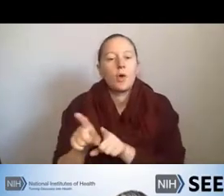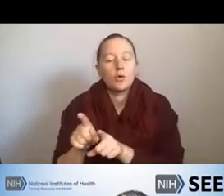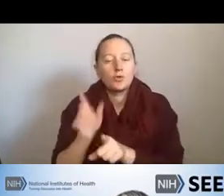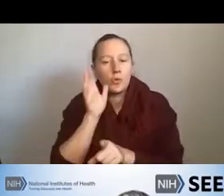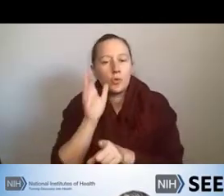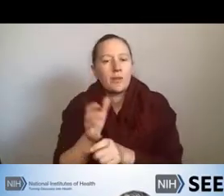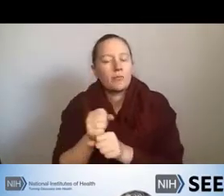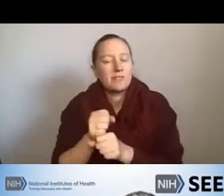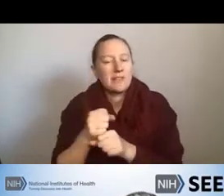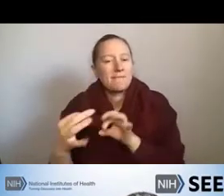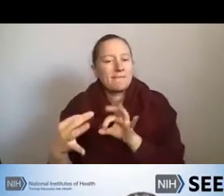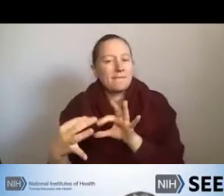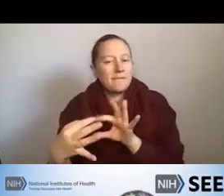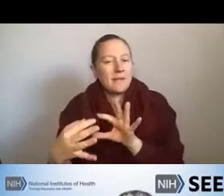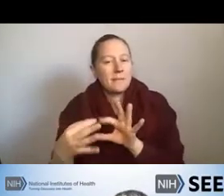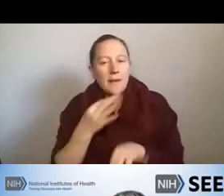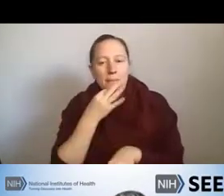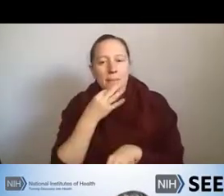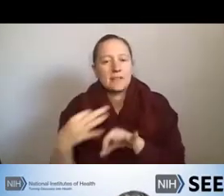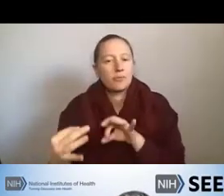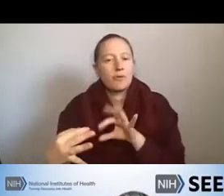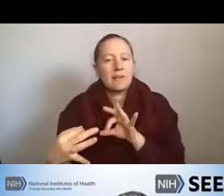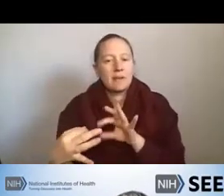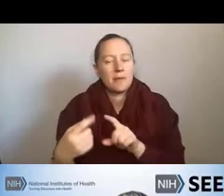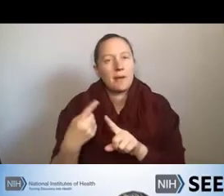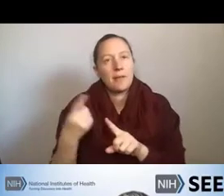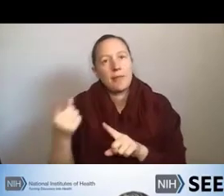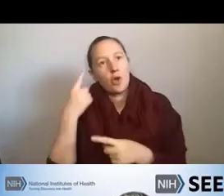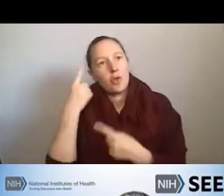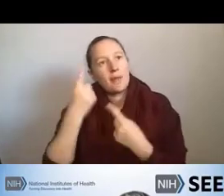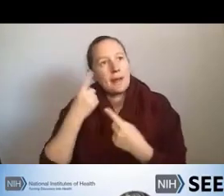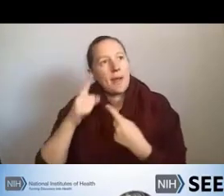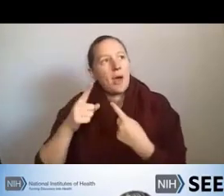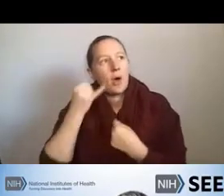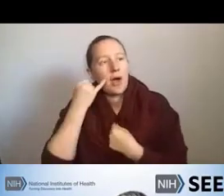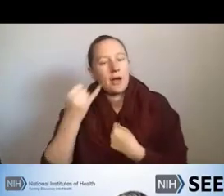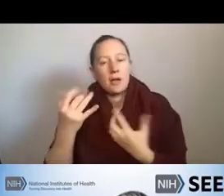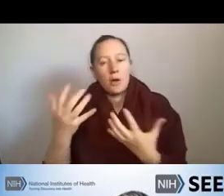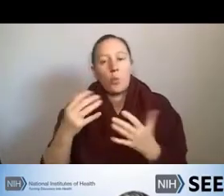as they are thinking about their ideas, and they want to now apply for funding to take it forward.